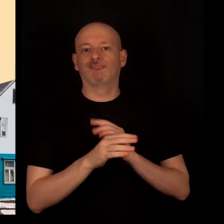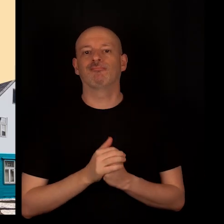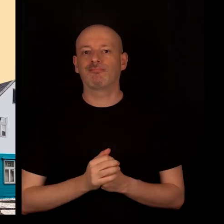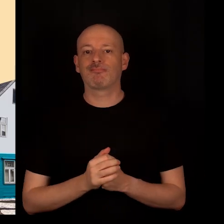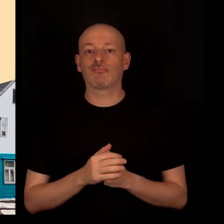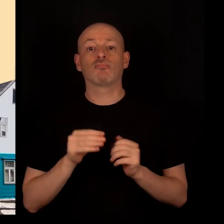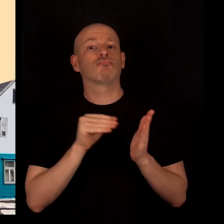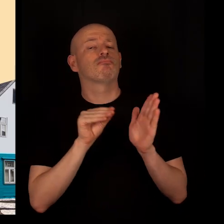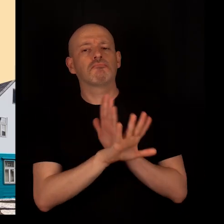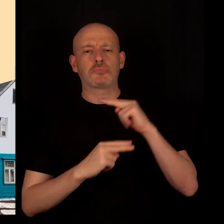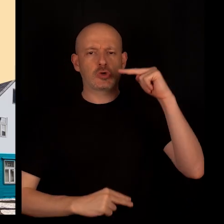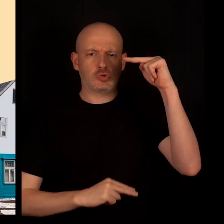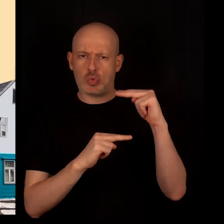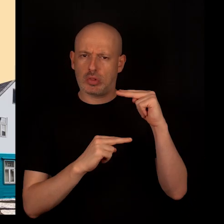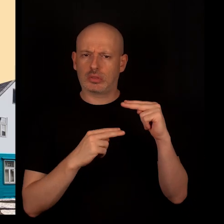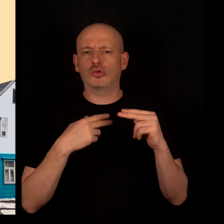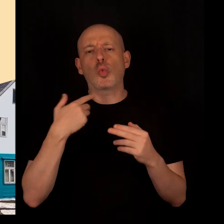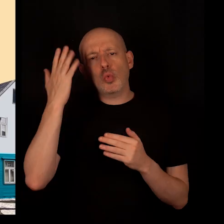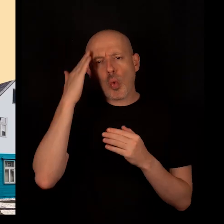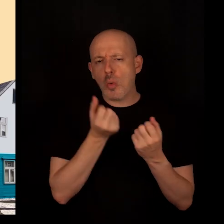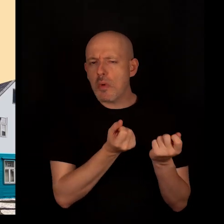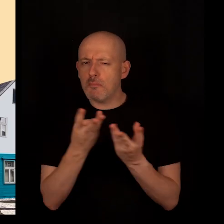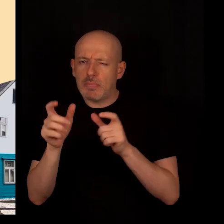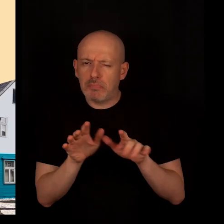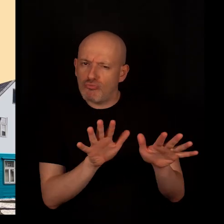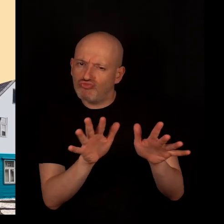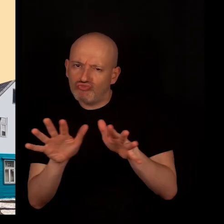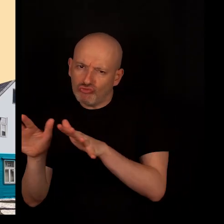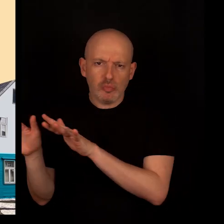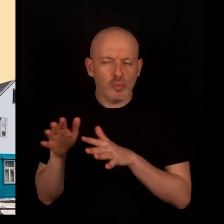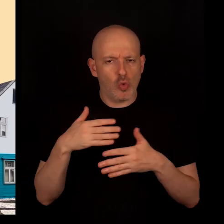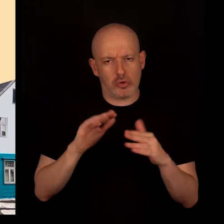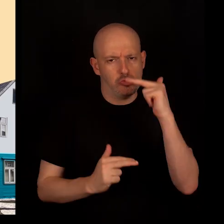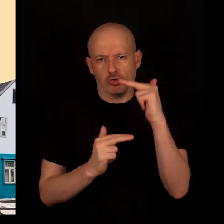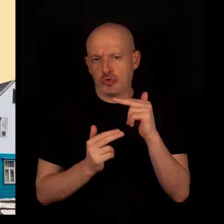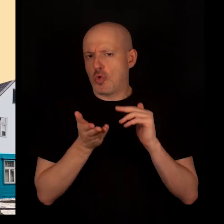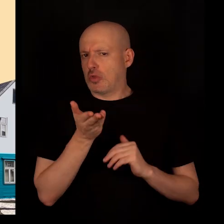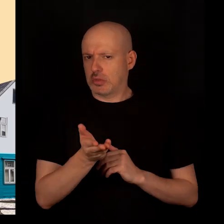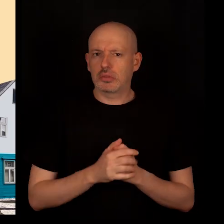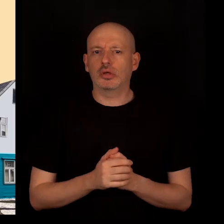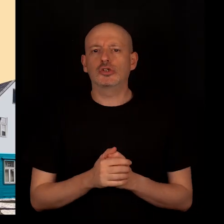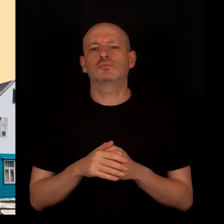The registration form is very short, so we know how many people we have